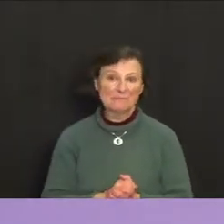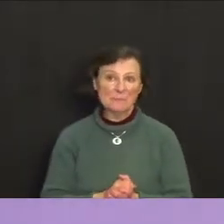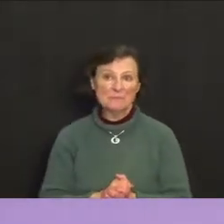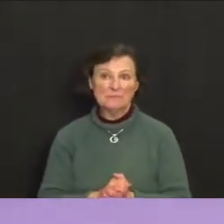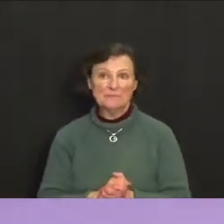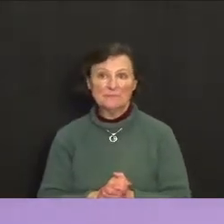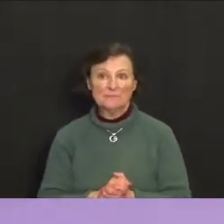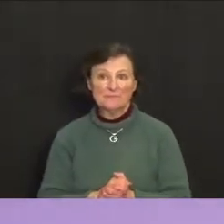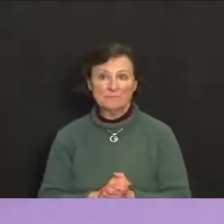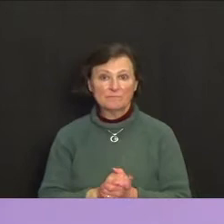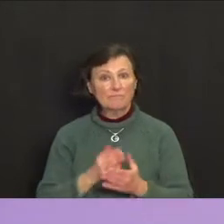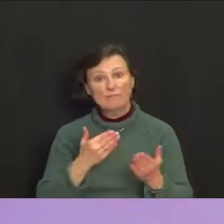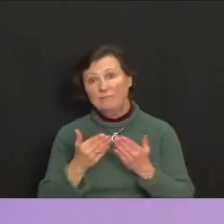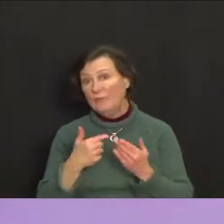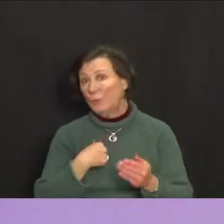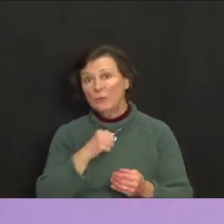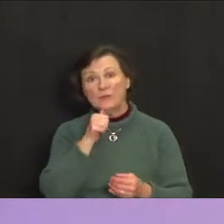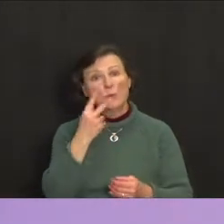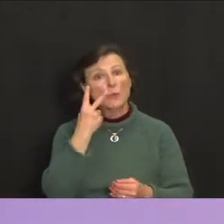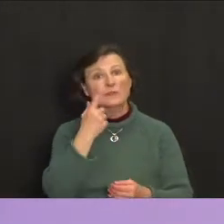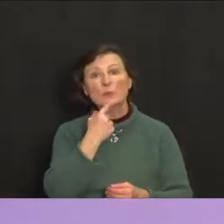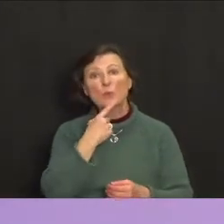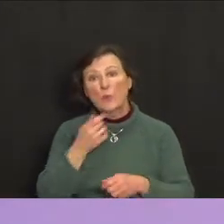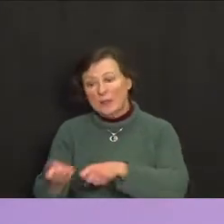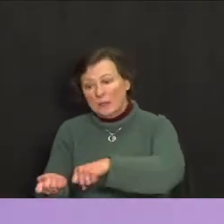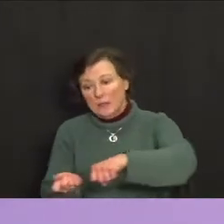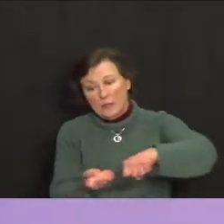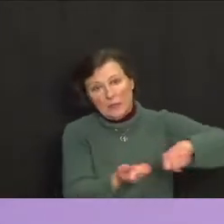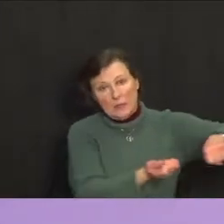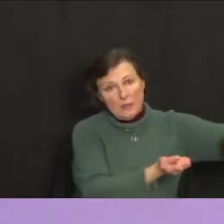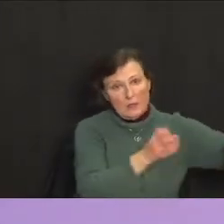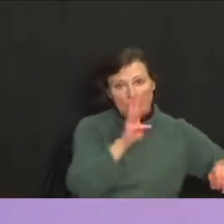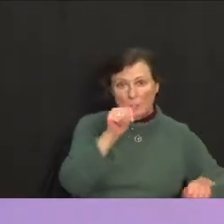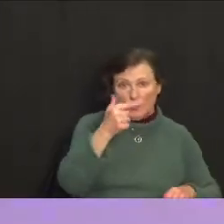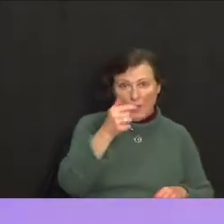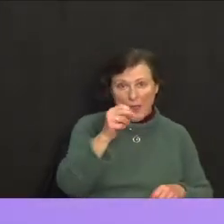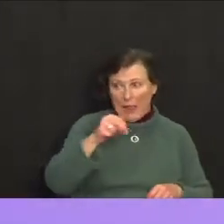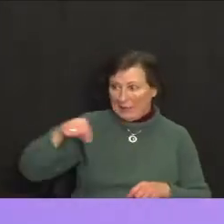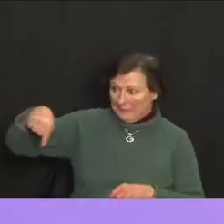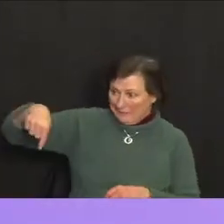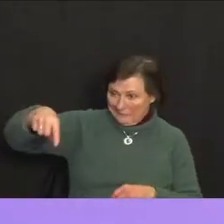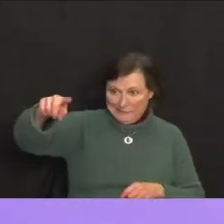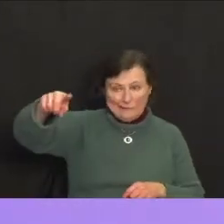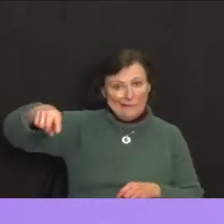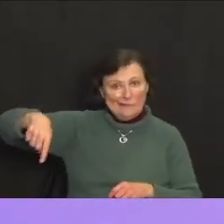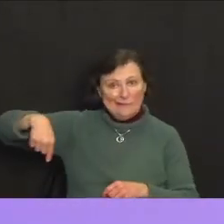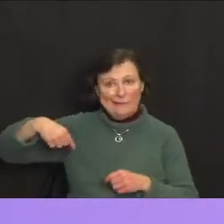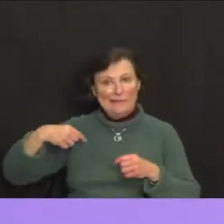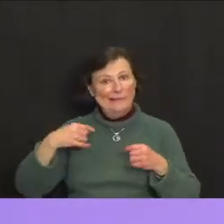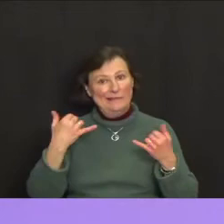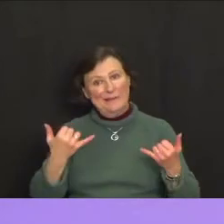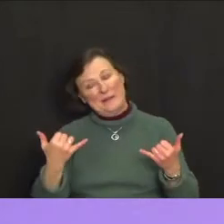Although we don't see the little red wagon coming down the aisle anymore at the moment and homeless